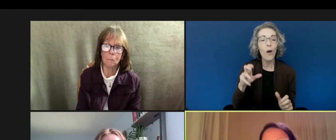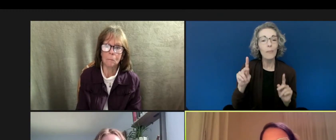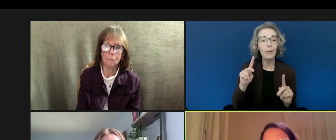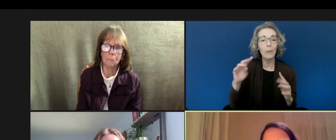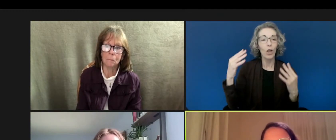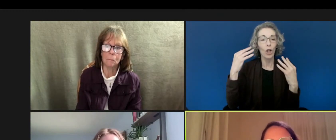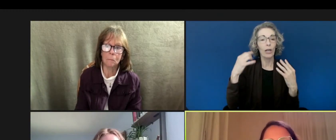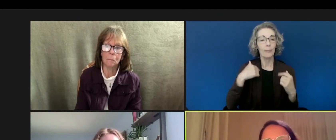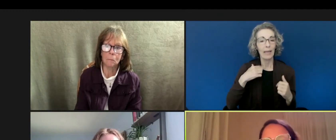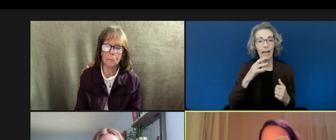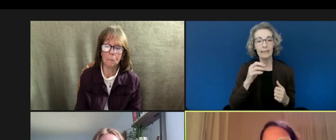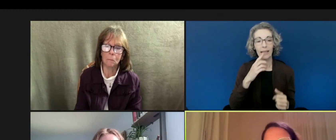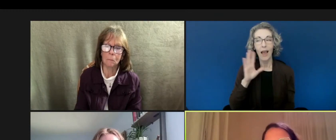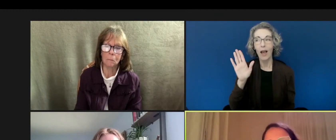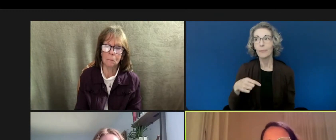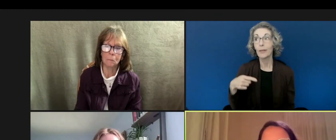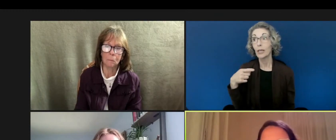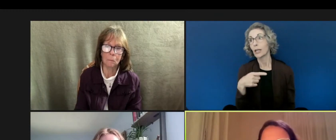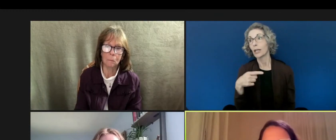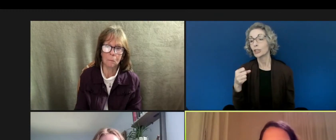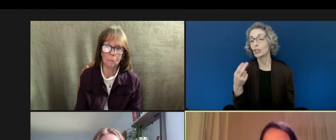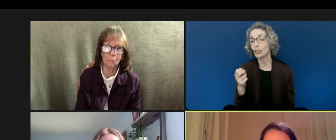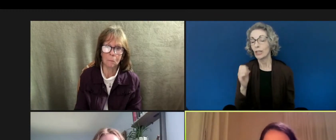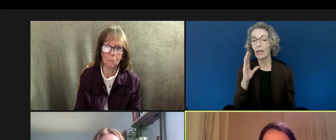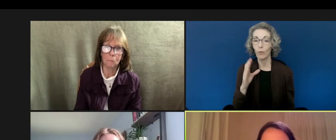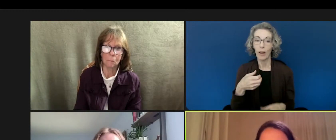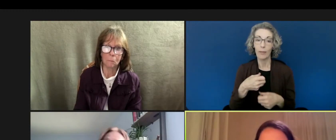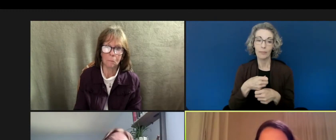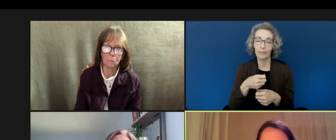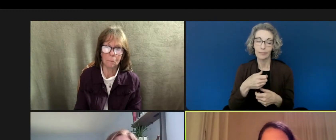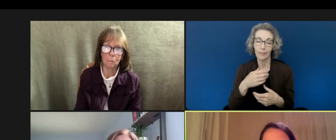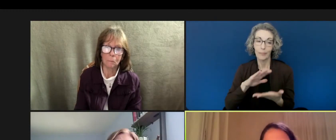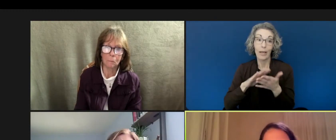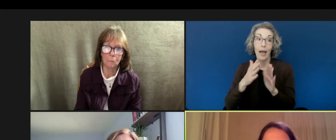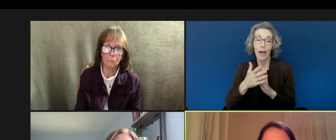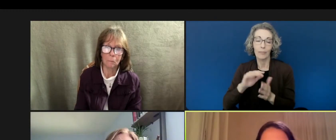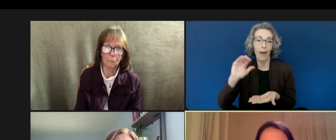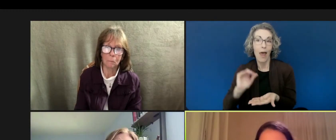say she will make a lesser of a doctor because she has ADHD.